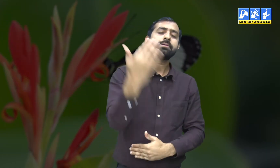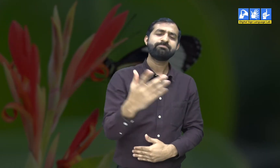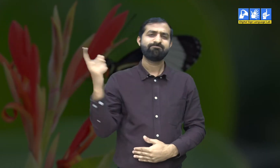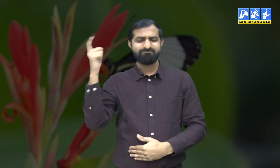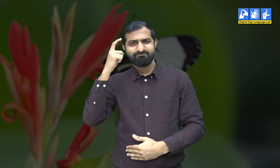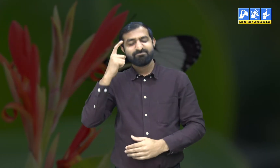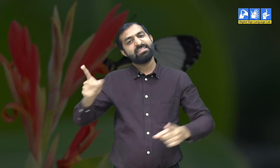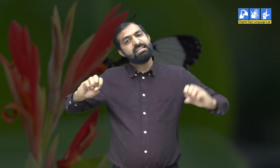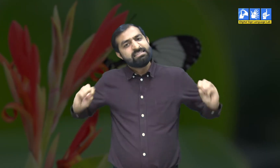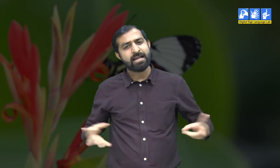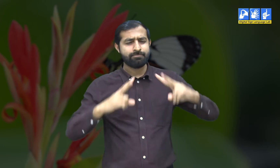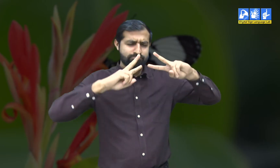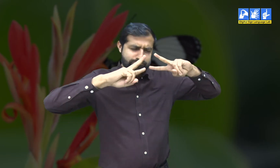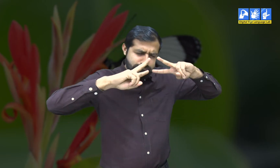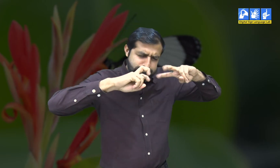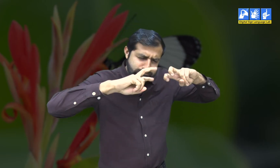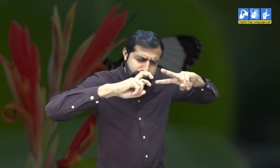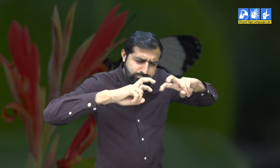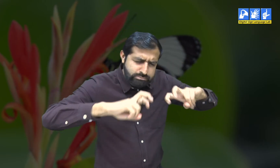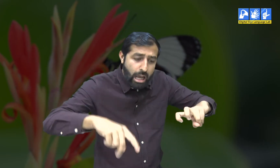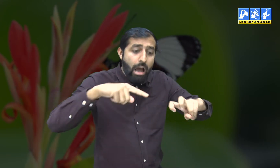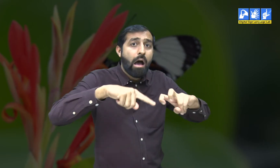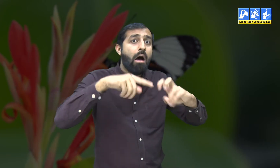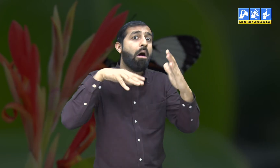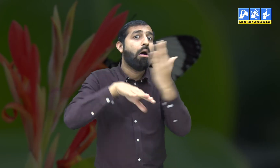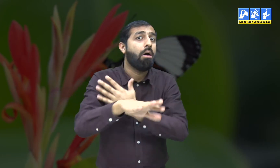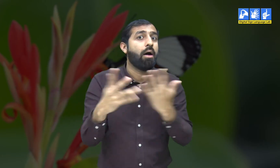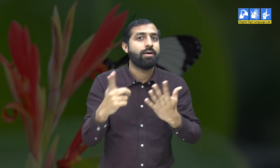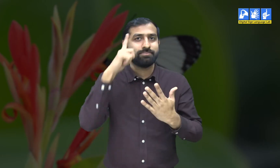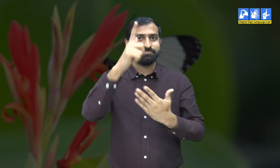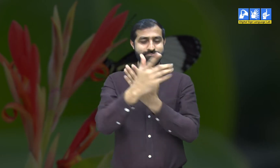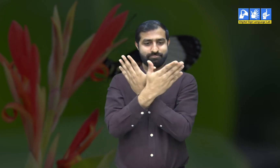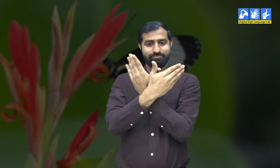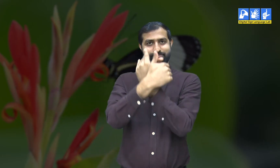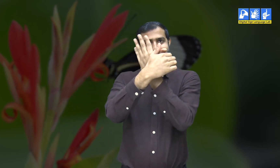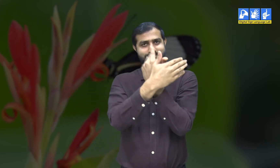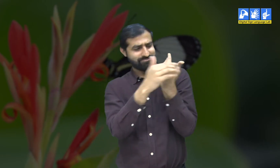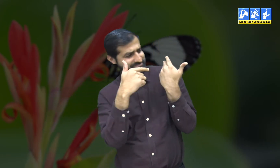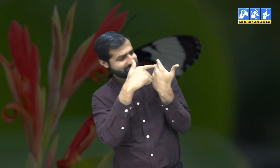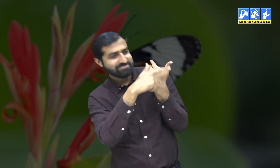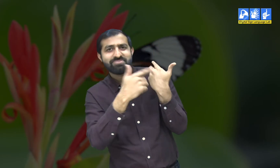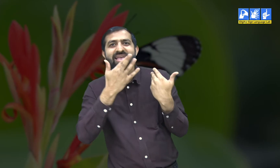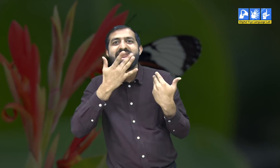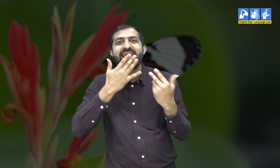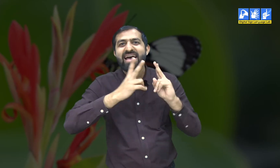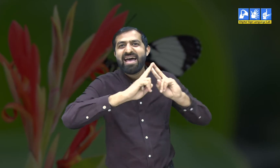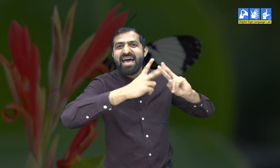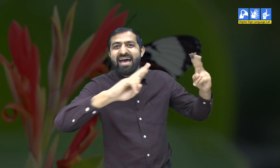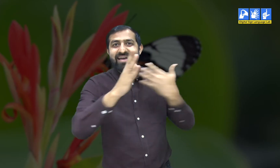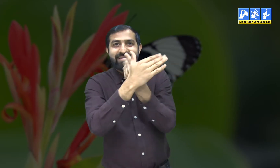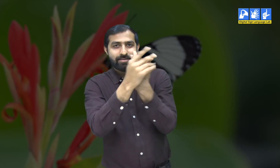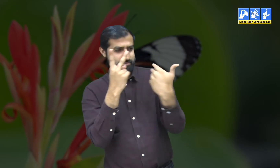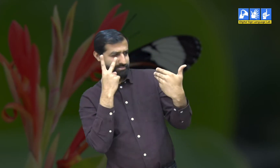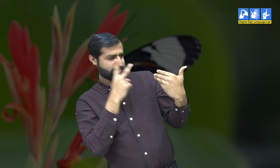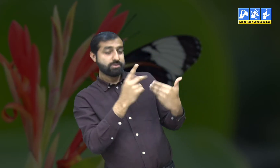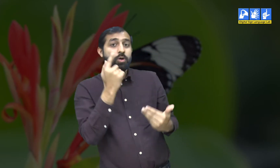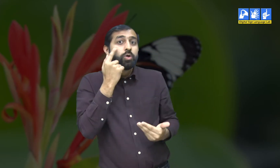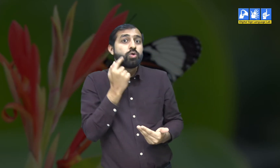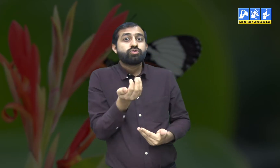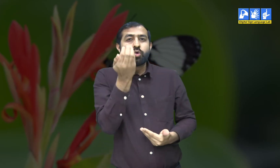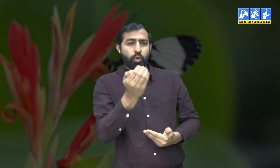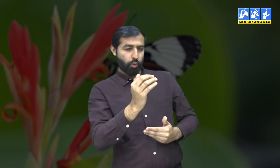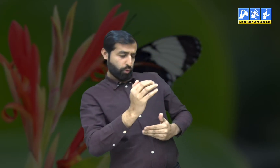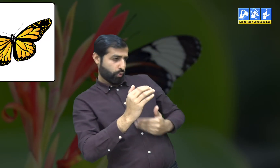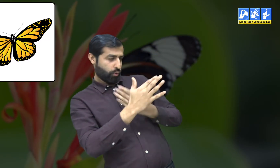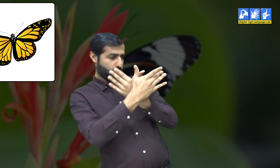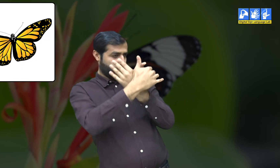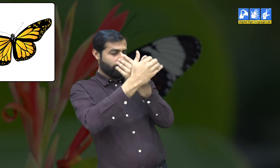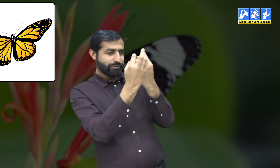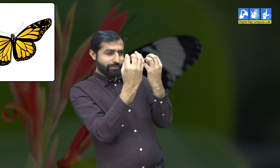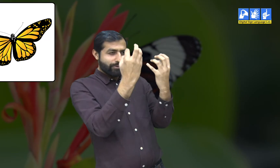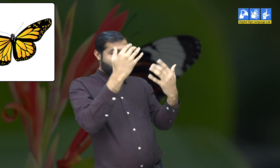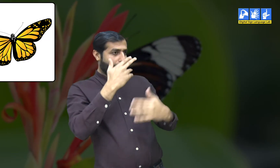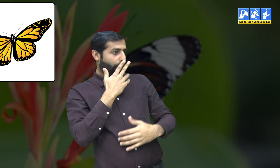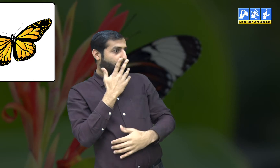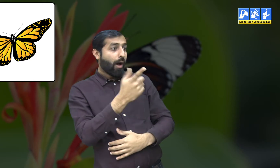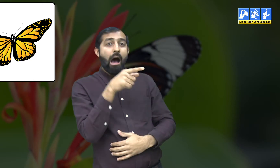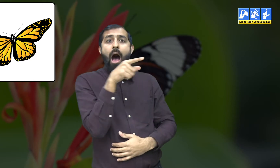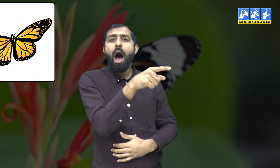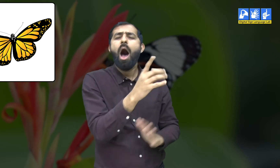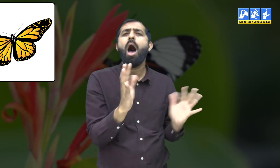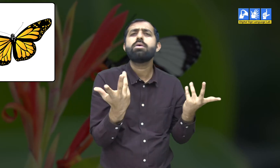Then he started his research as to the purpose of the twelve golden spots on the back of a monarch pupa.